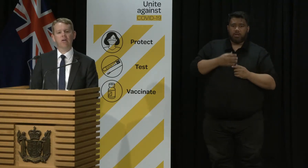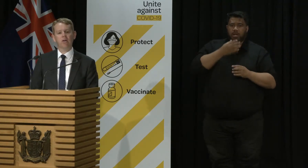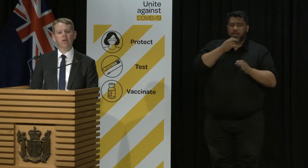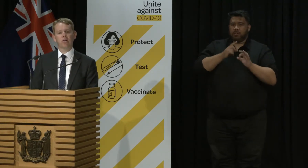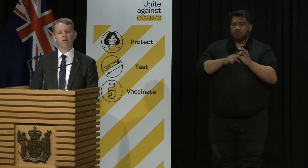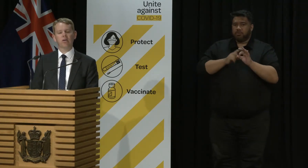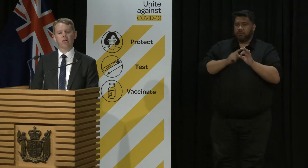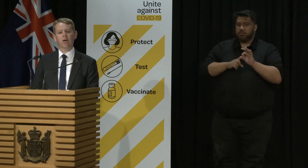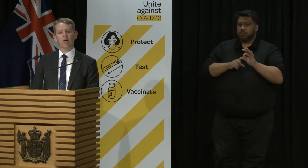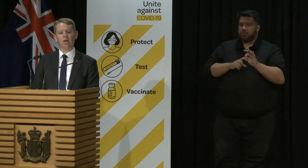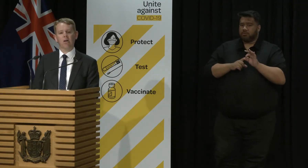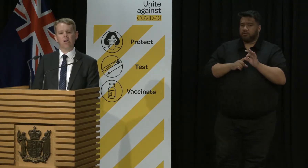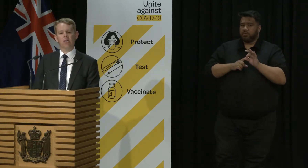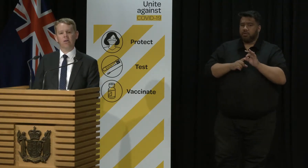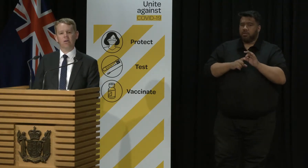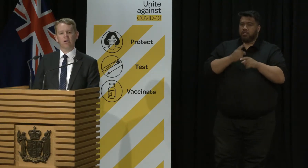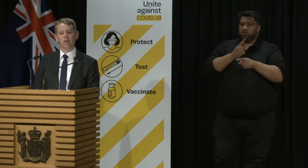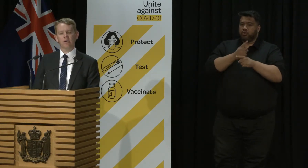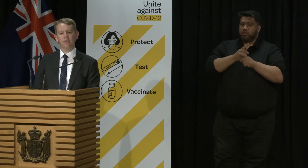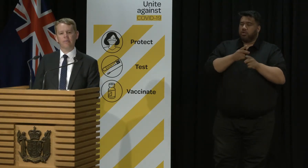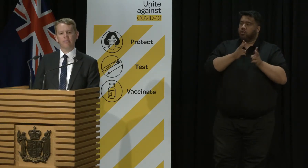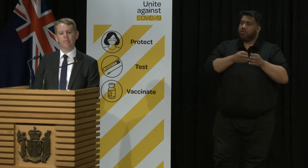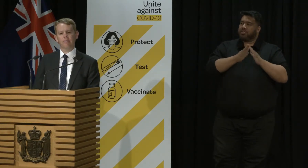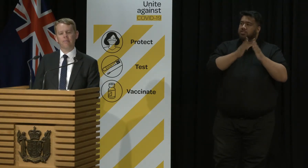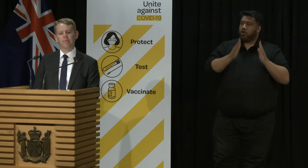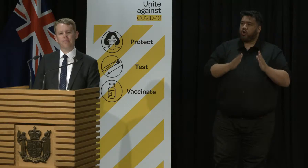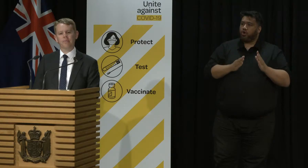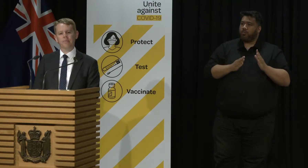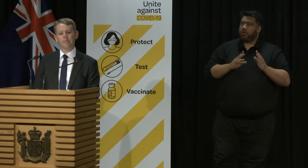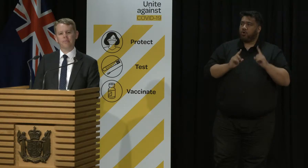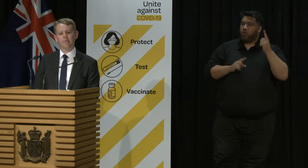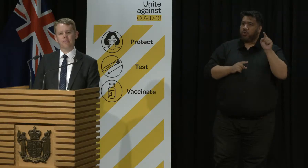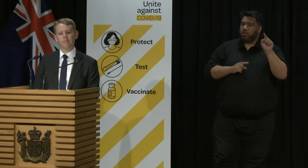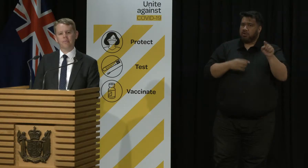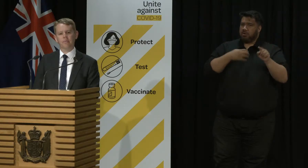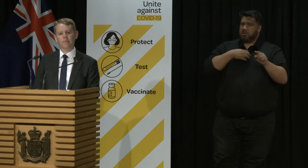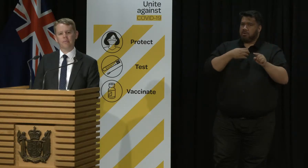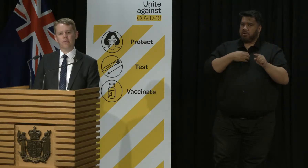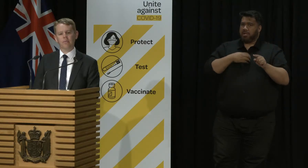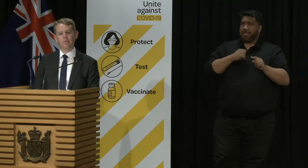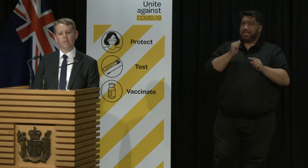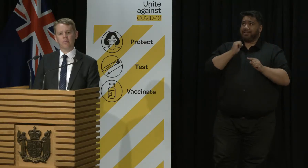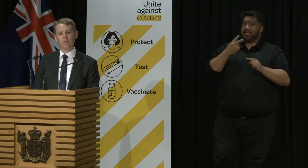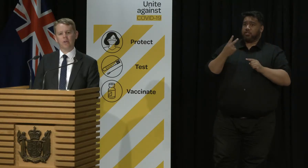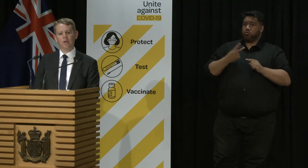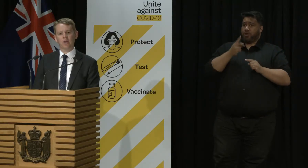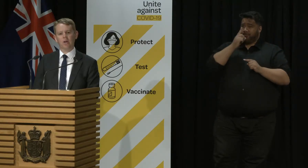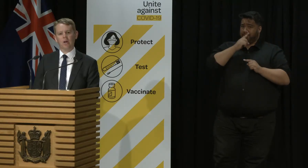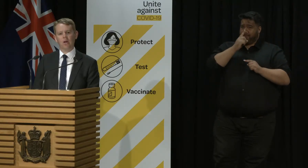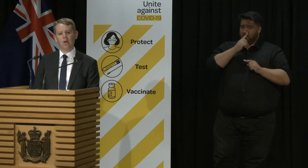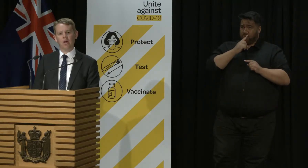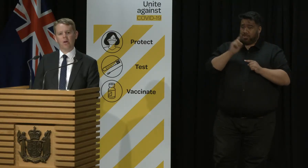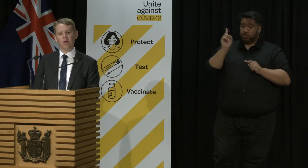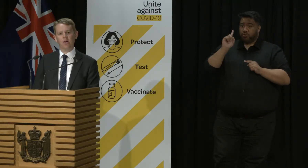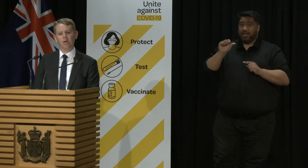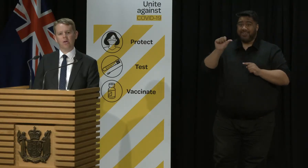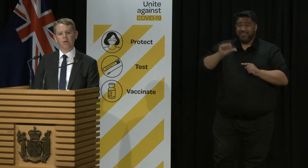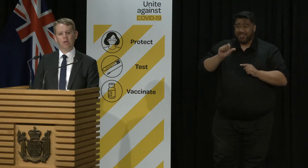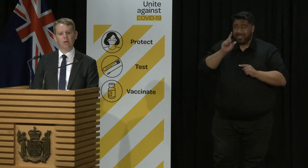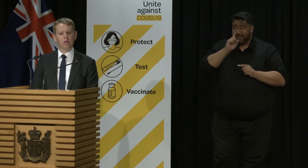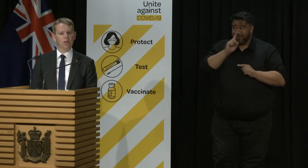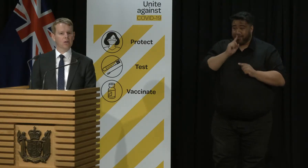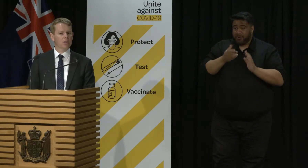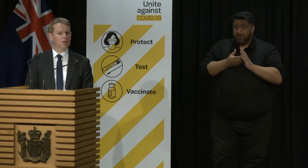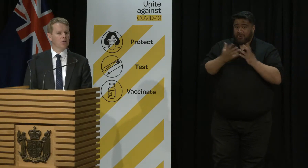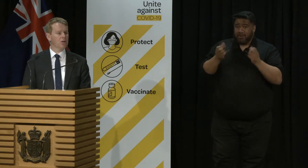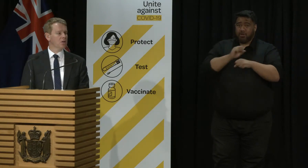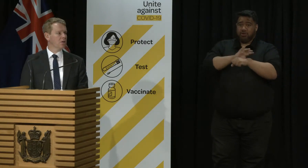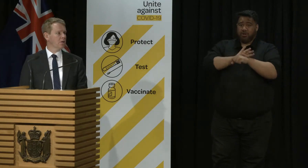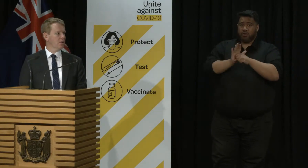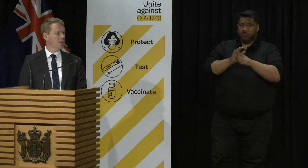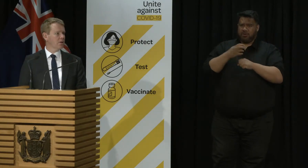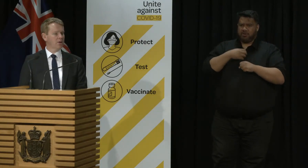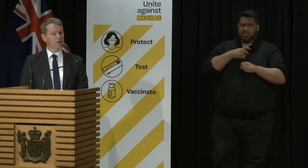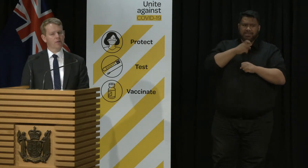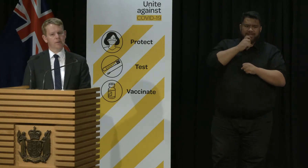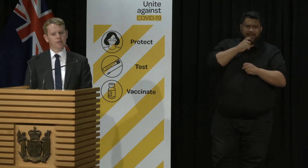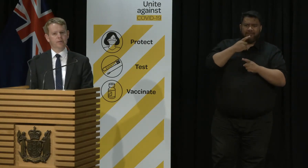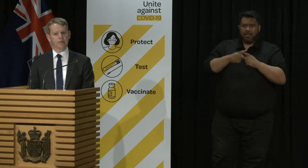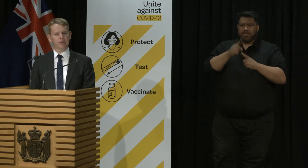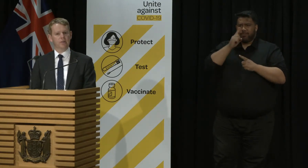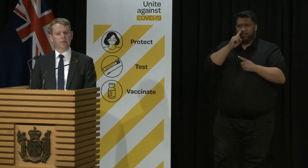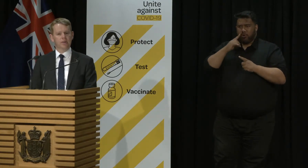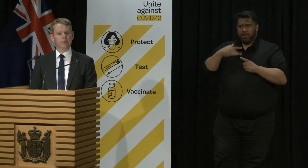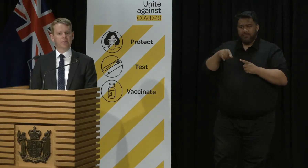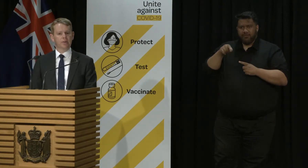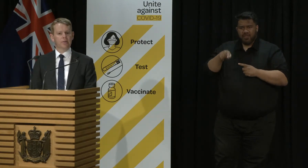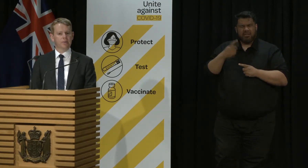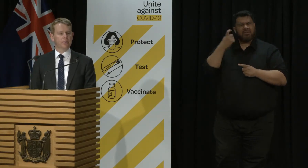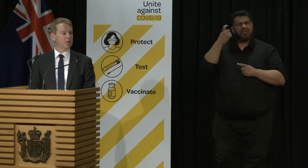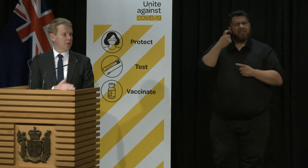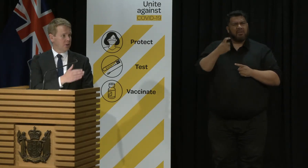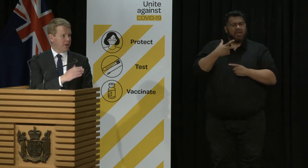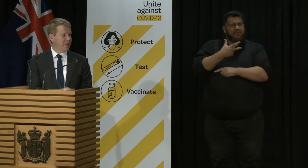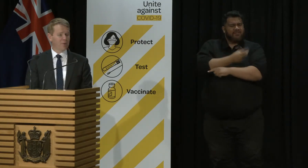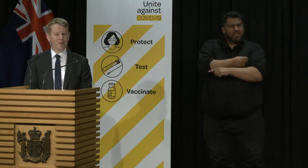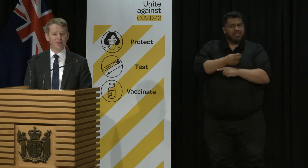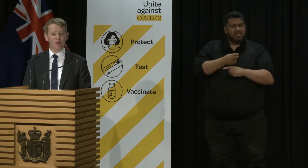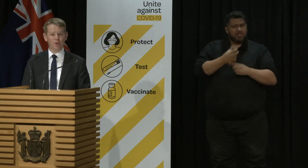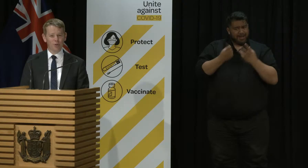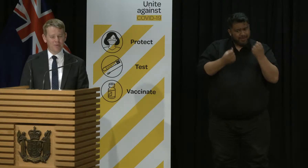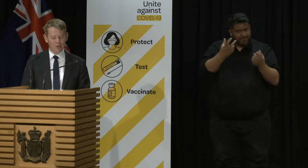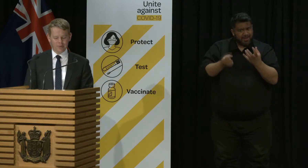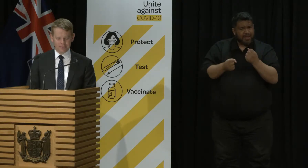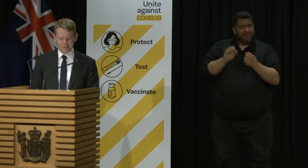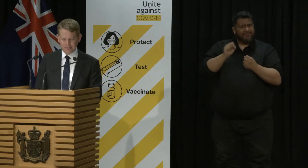right now.